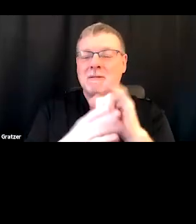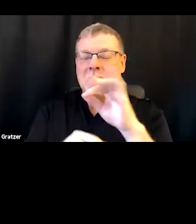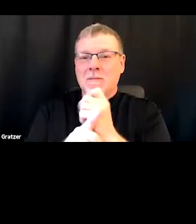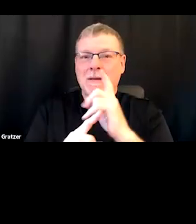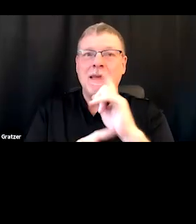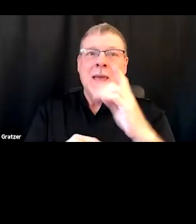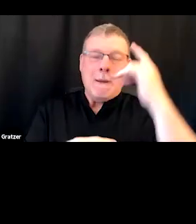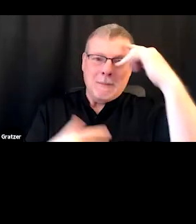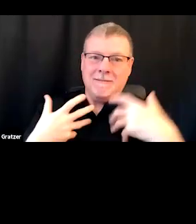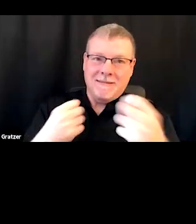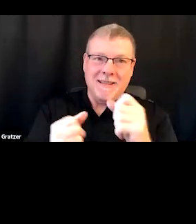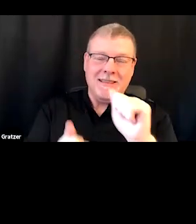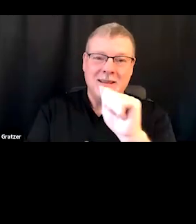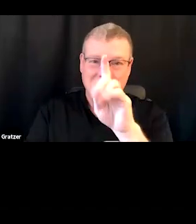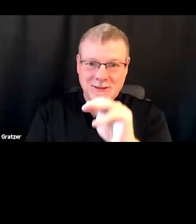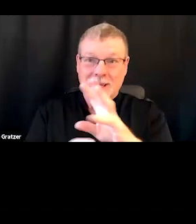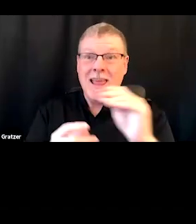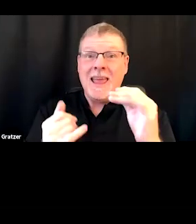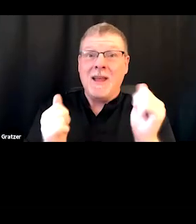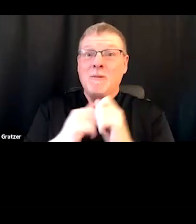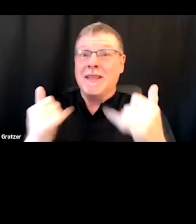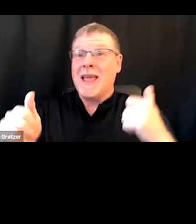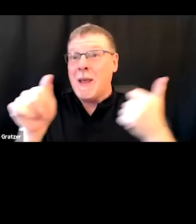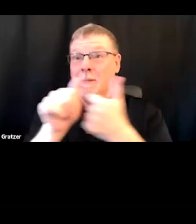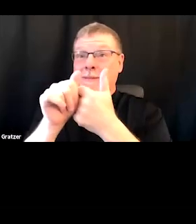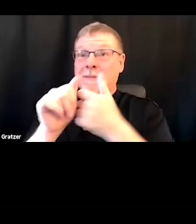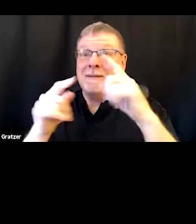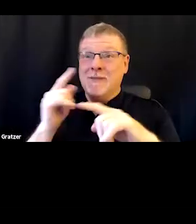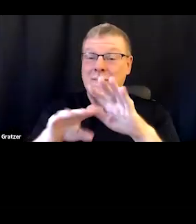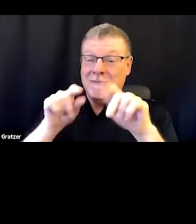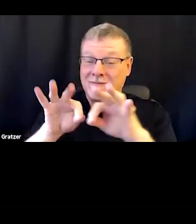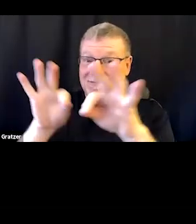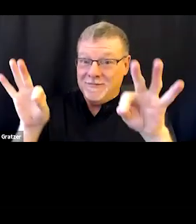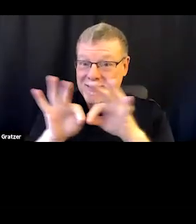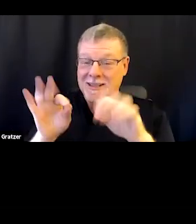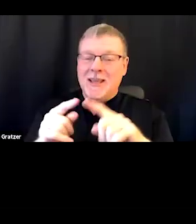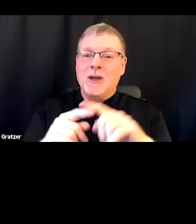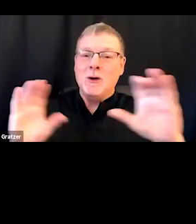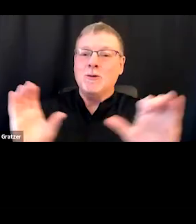And our webinar today is Update from the Field: Crisis Response and Co-Response